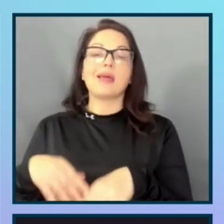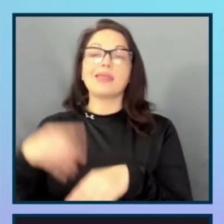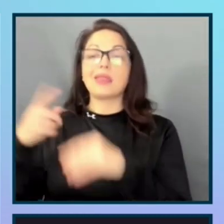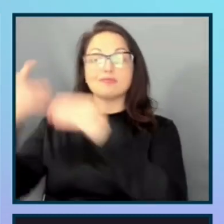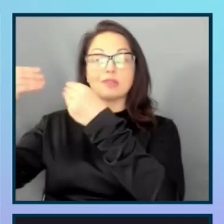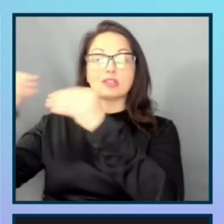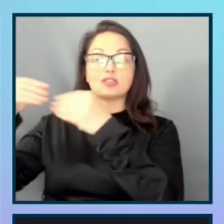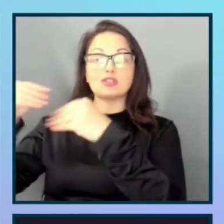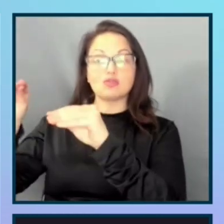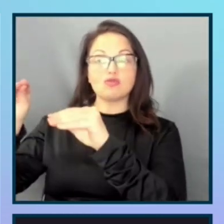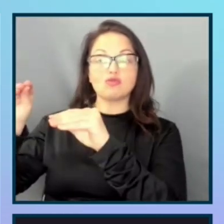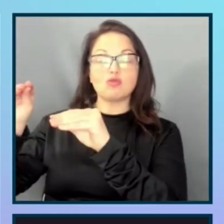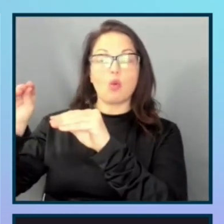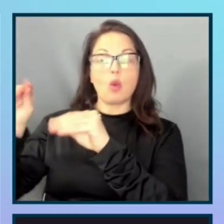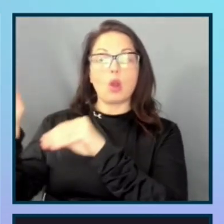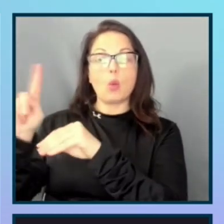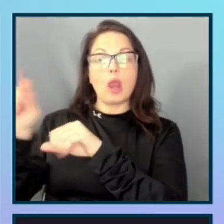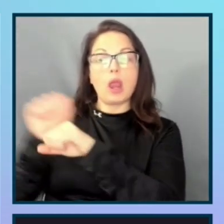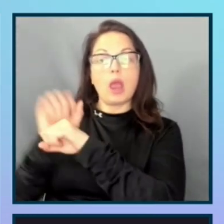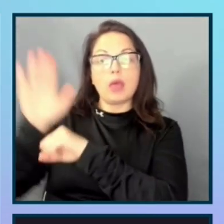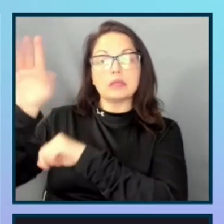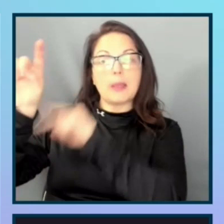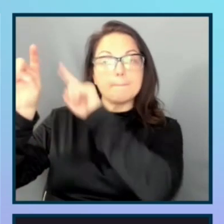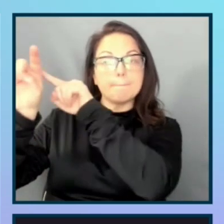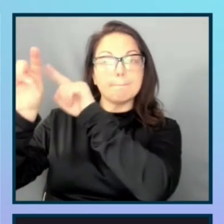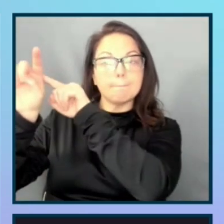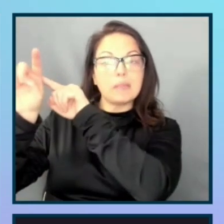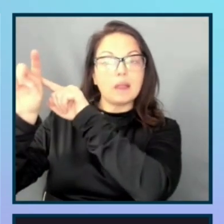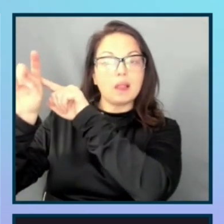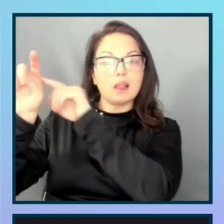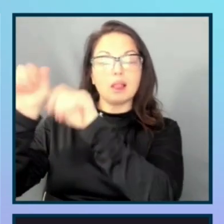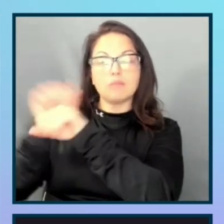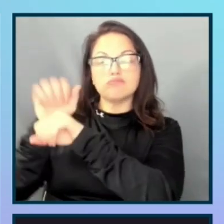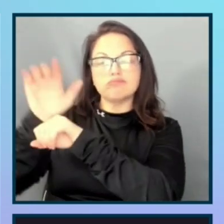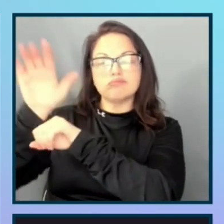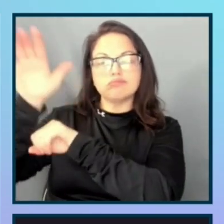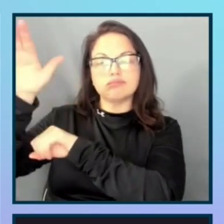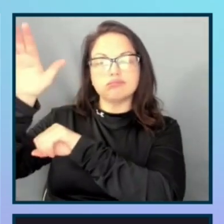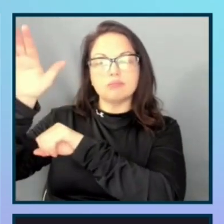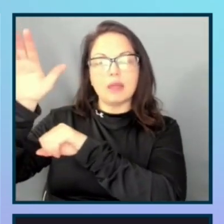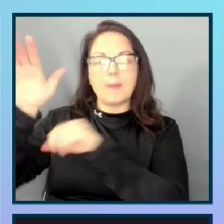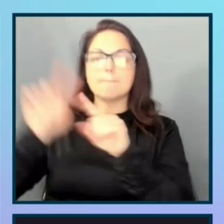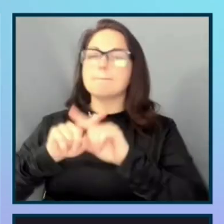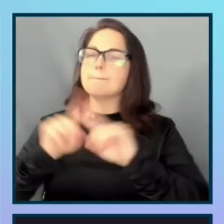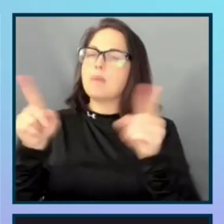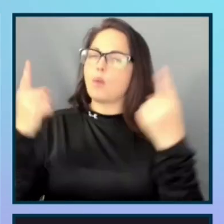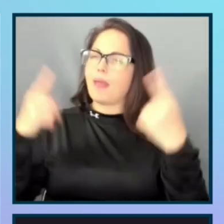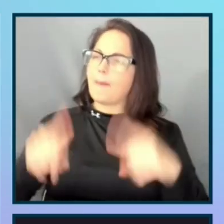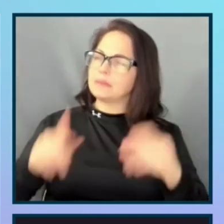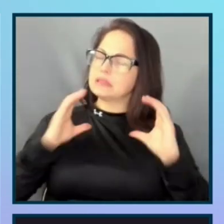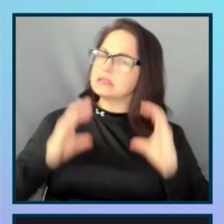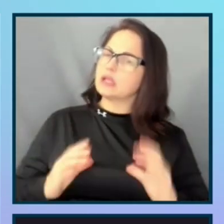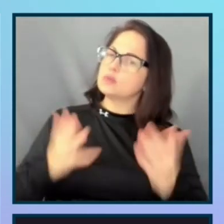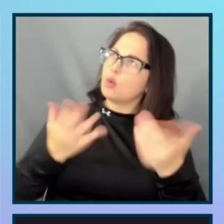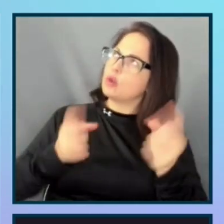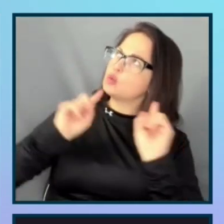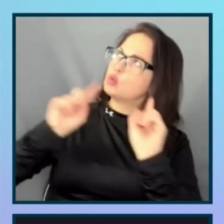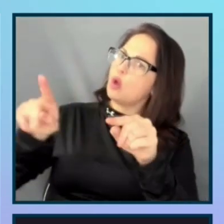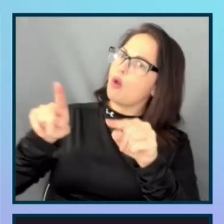because they've got no customers who use a wheelchair. So the expense doesn't seem necessary because they have no customers using wheelchairs,